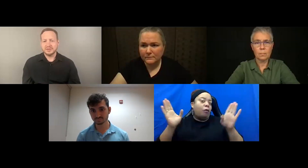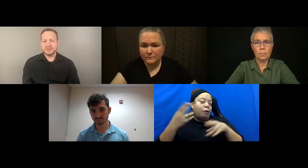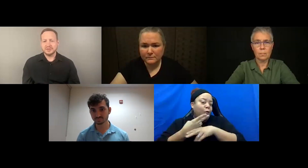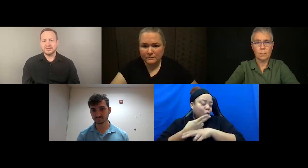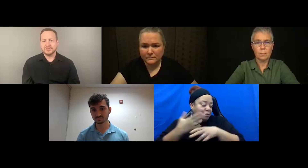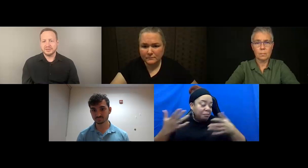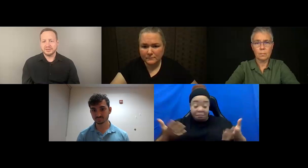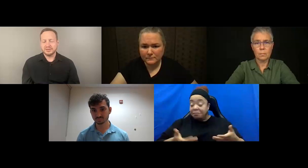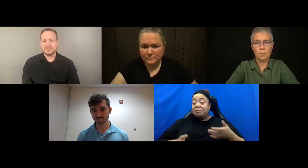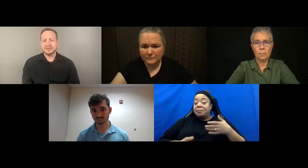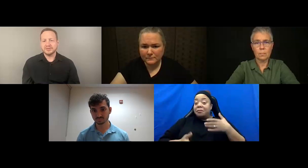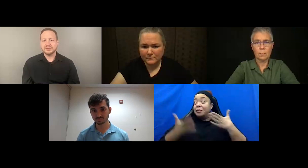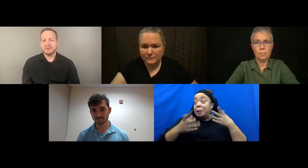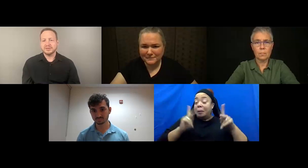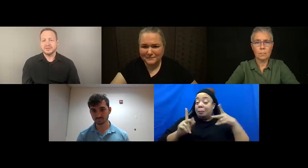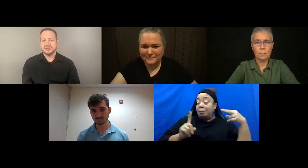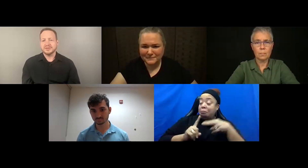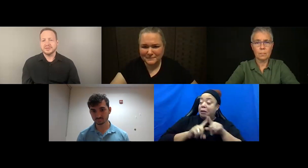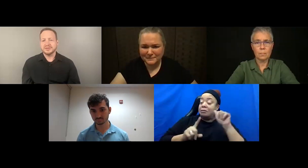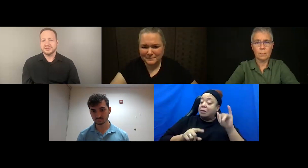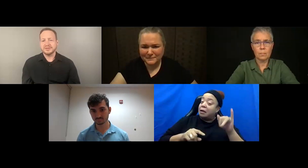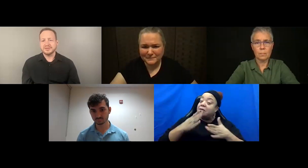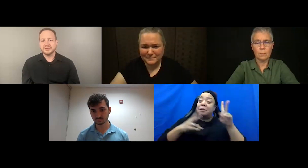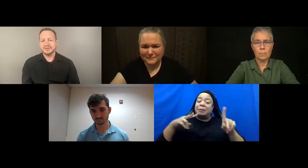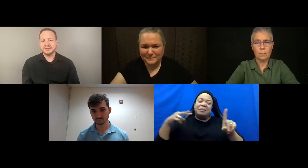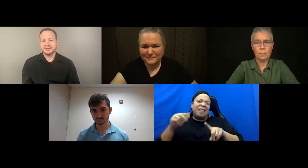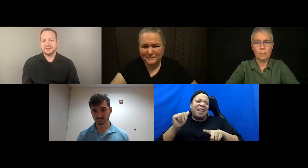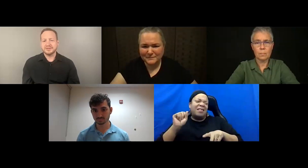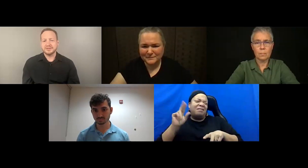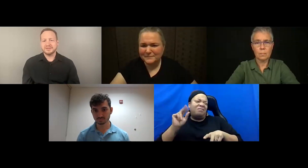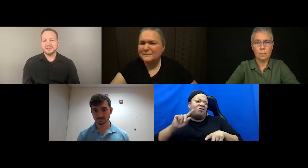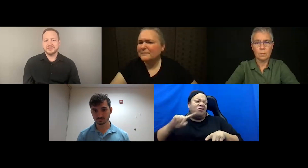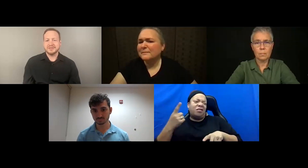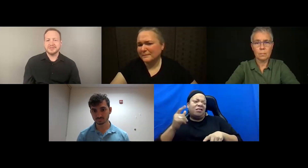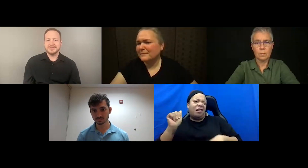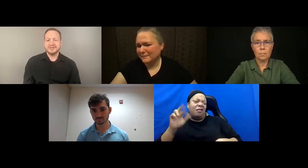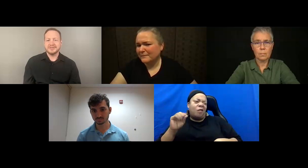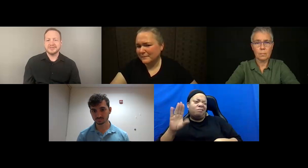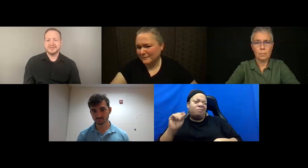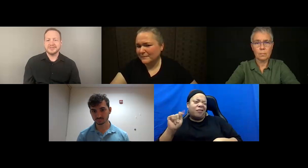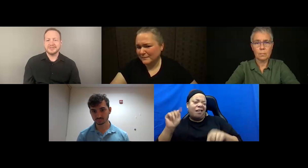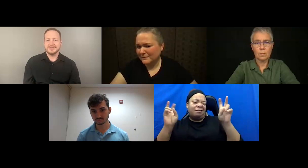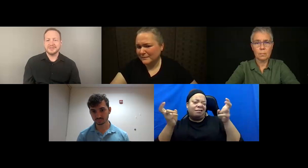we're already seeing, the general uses of it. Where people are looking at it: some people like it, some